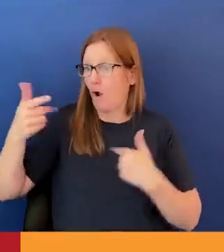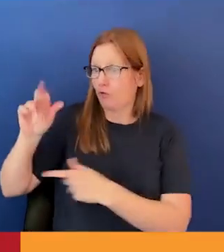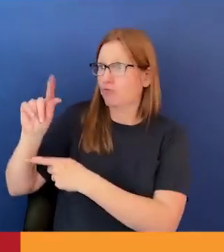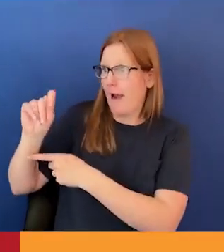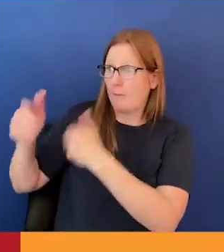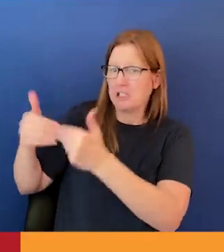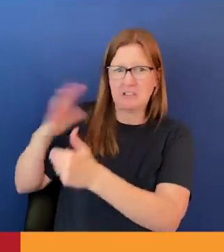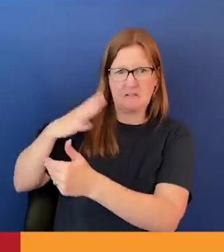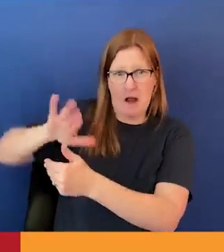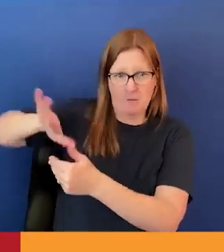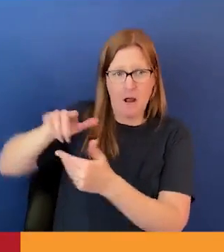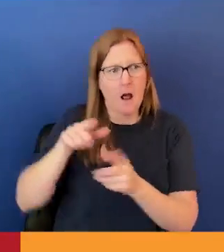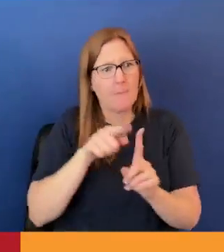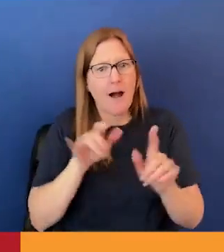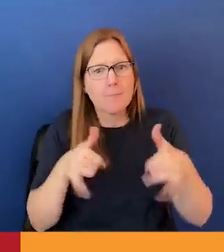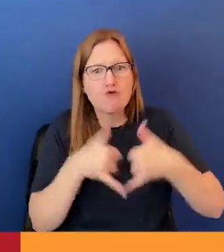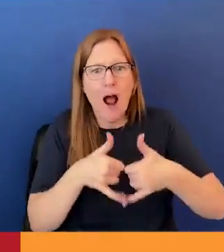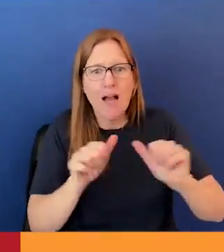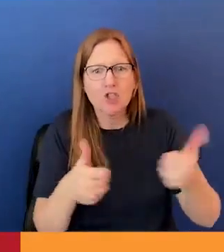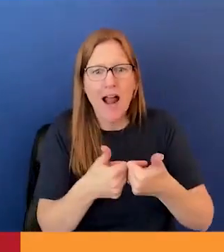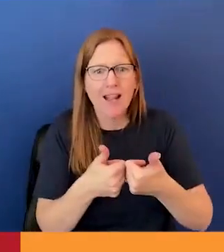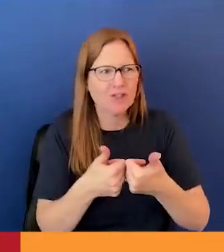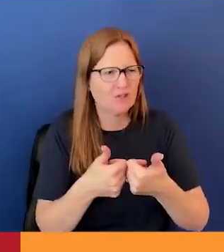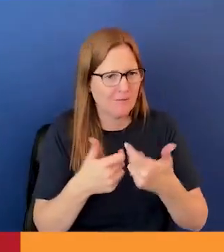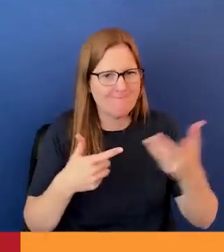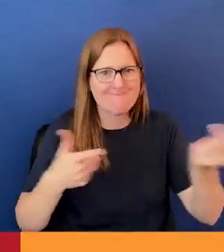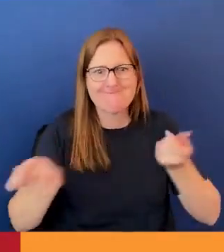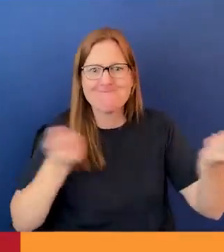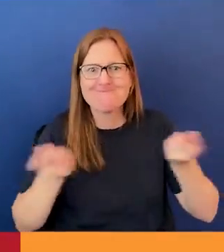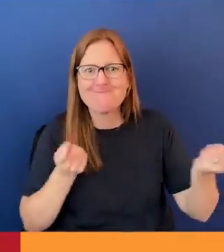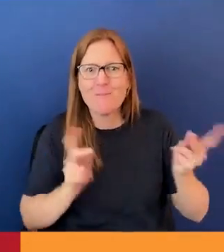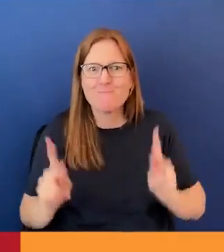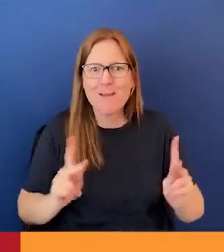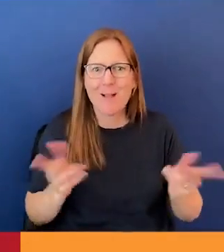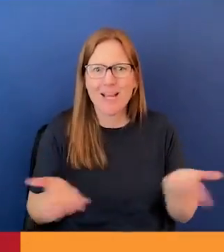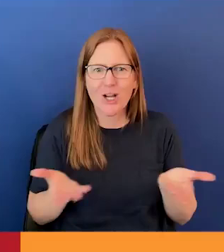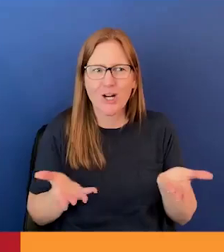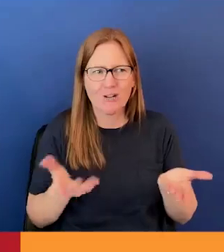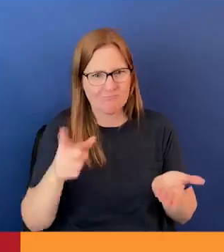brings all of you to us. Those who are savvy, interested,